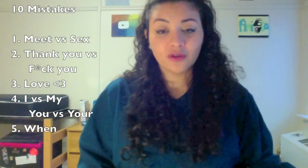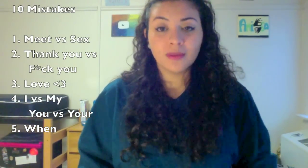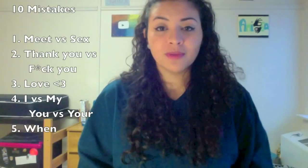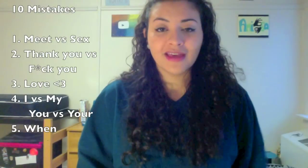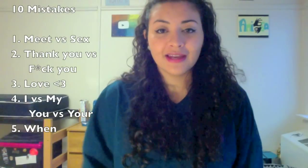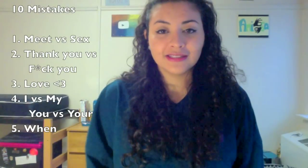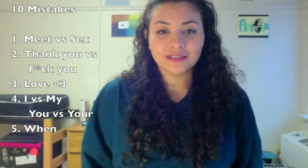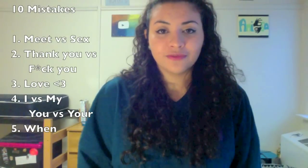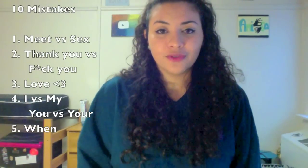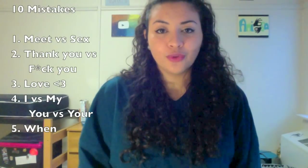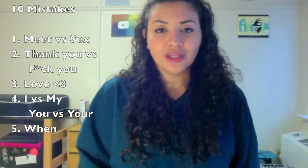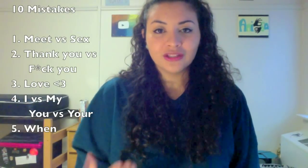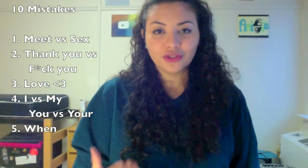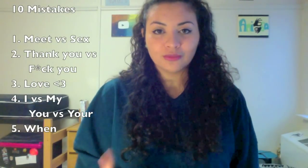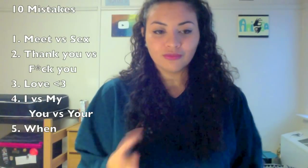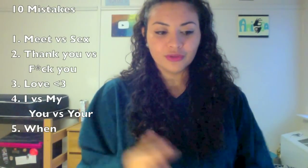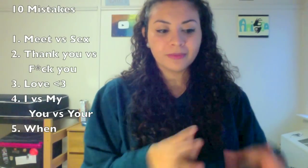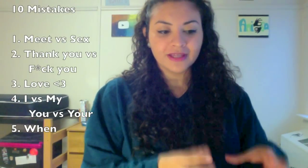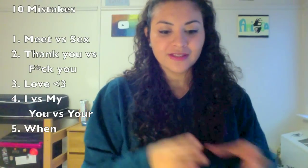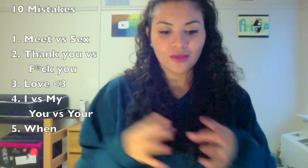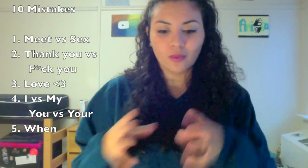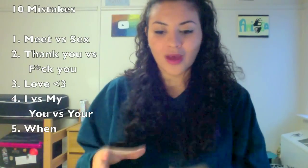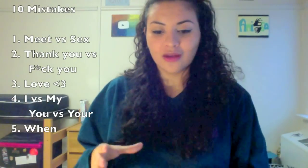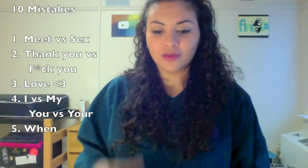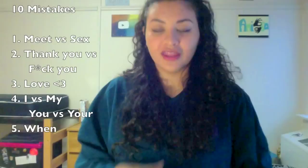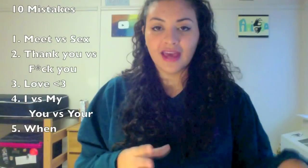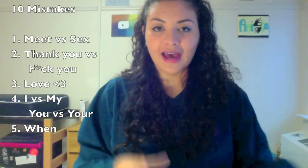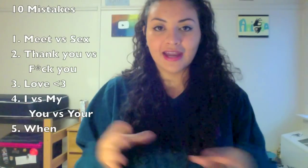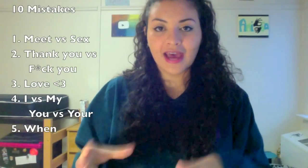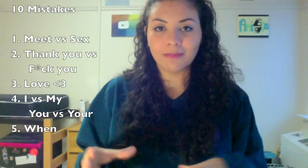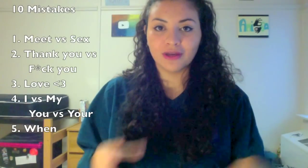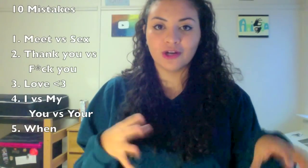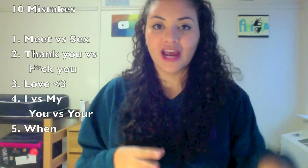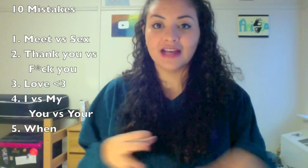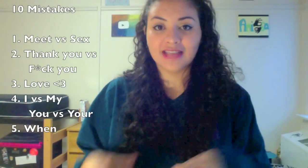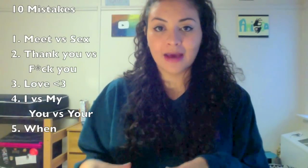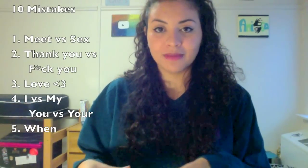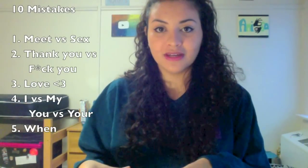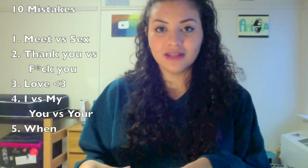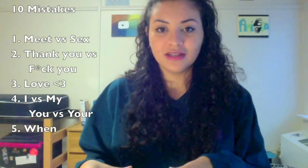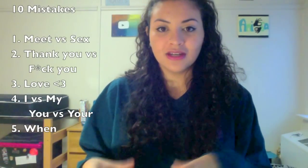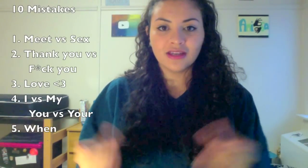to remember that is if you can replace the word when with "had happened " or "has happened"Then